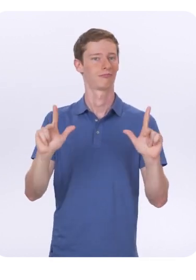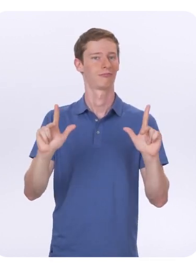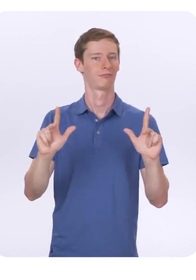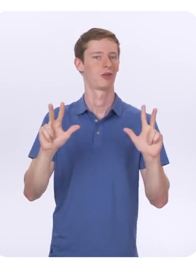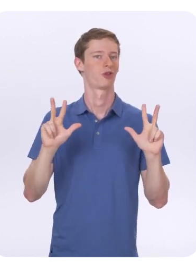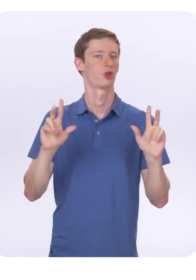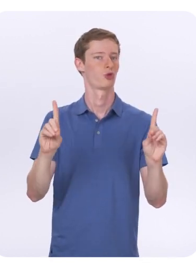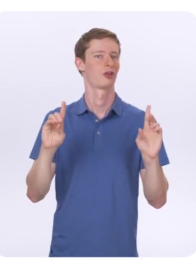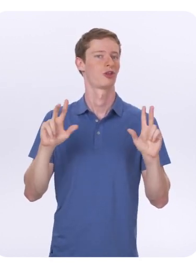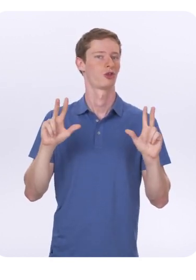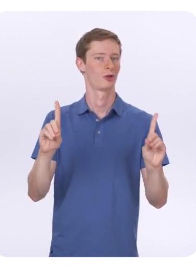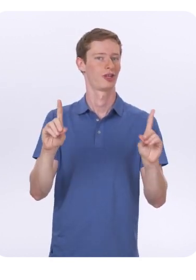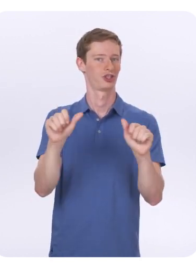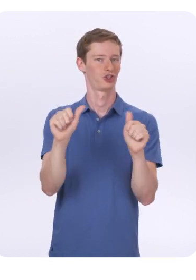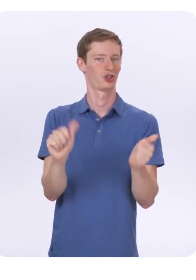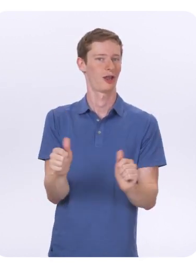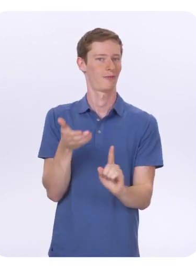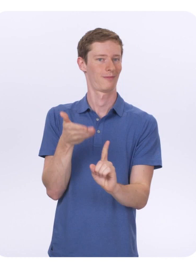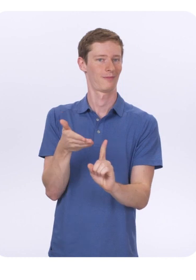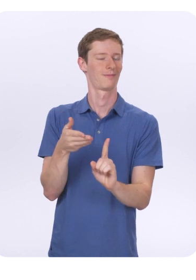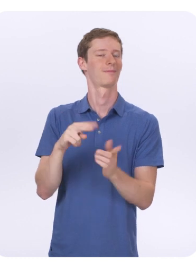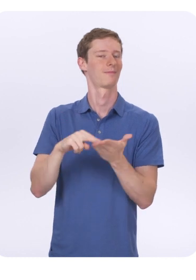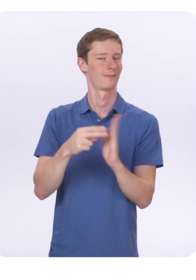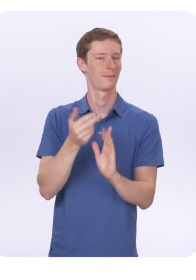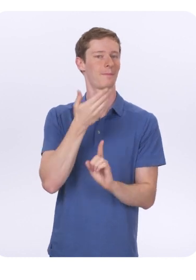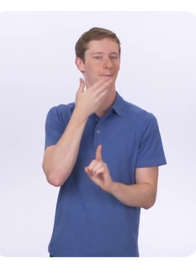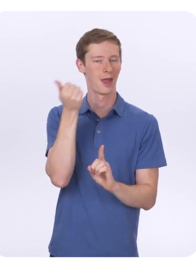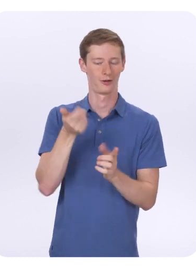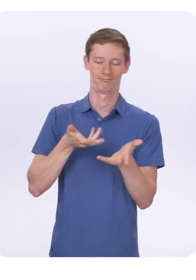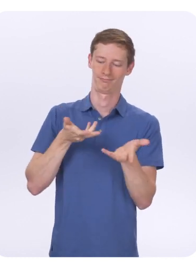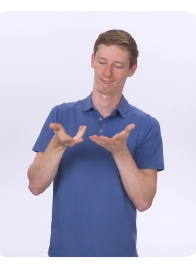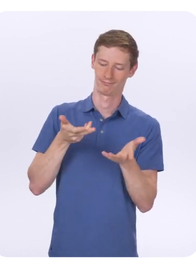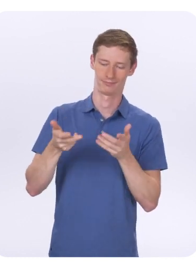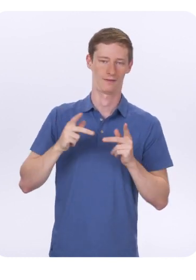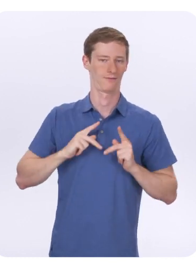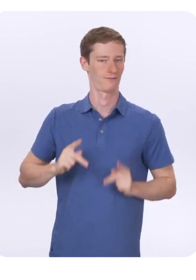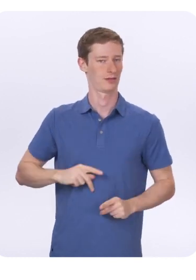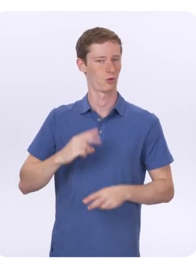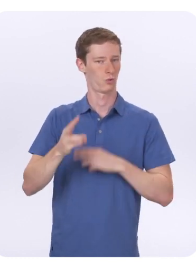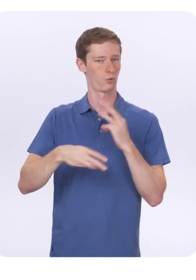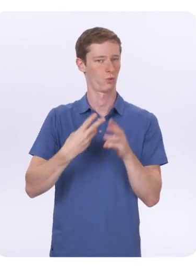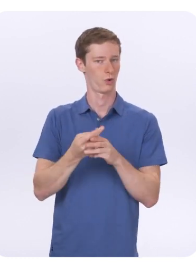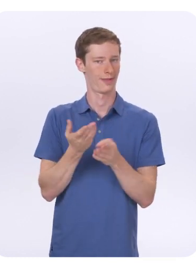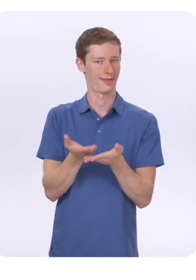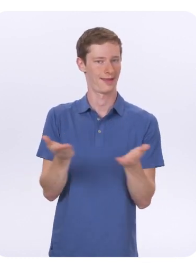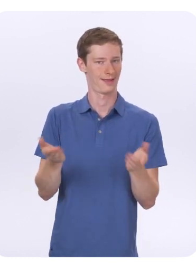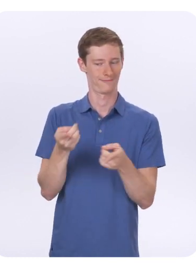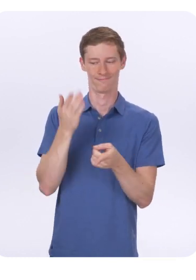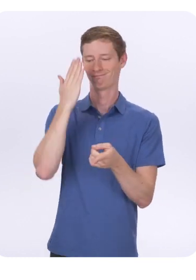This enables better interaction with the physical world objects because now you know their physical world dimensions